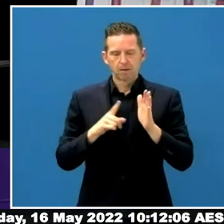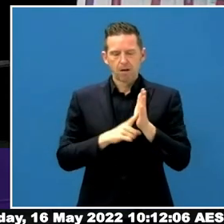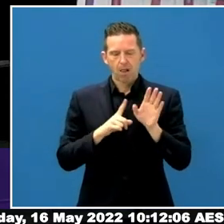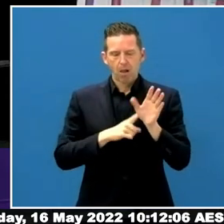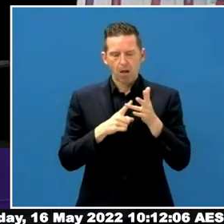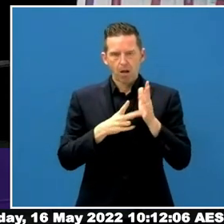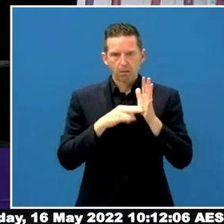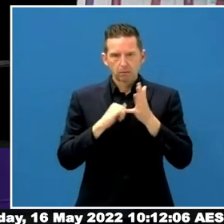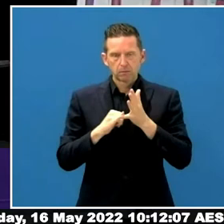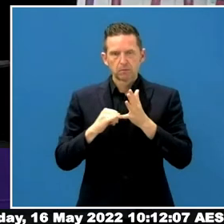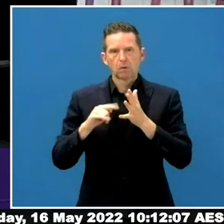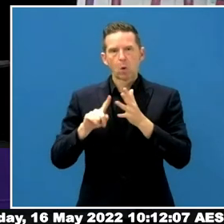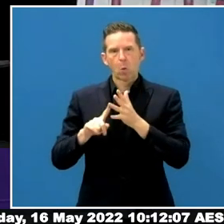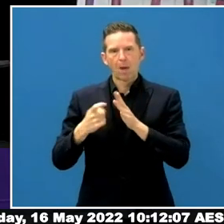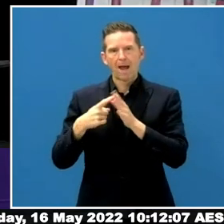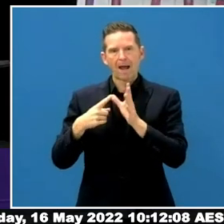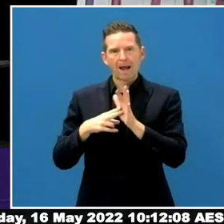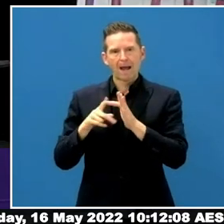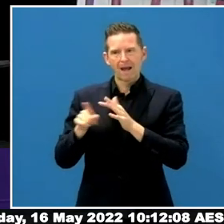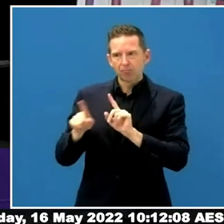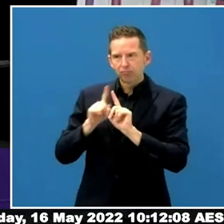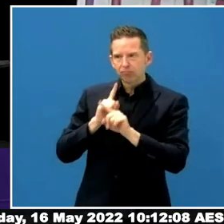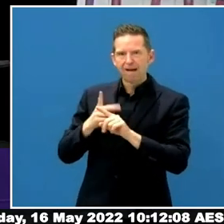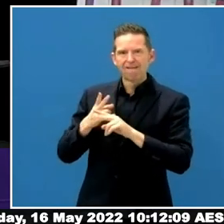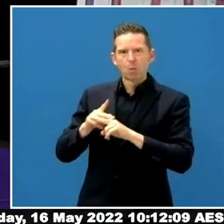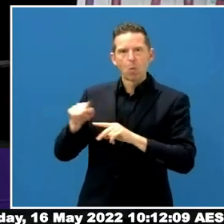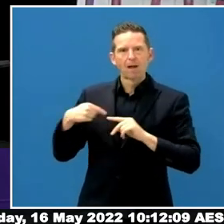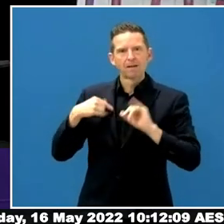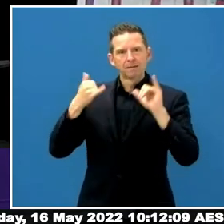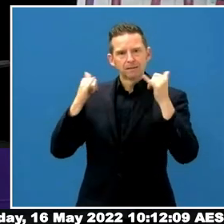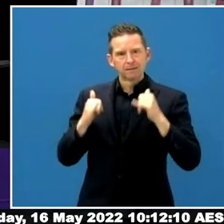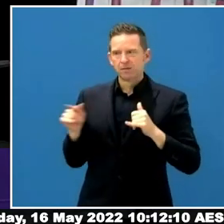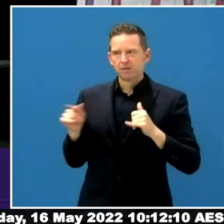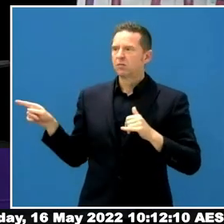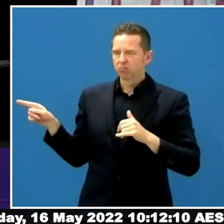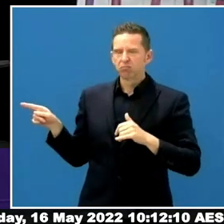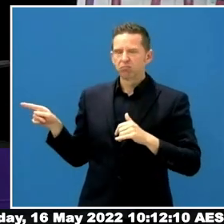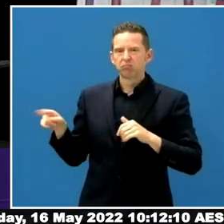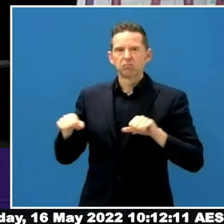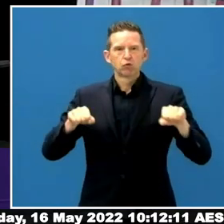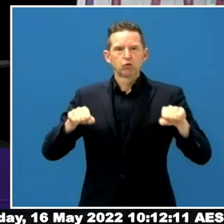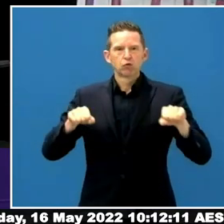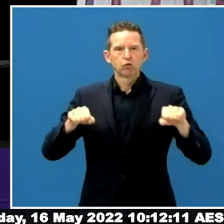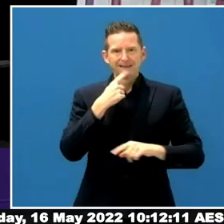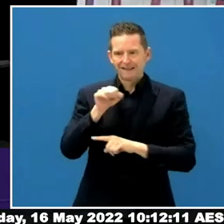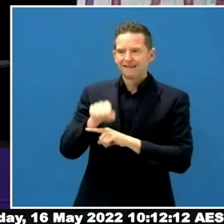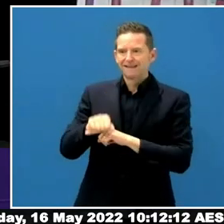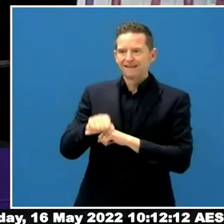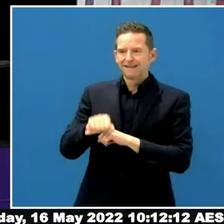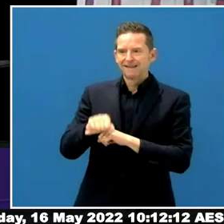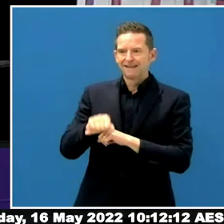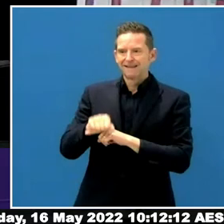I think leave has been granted to Afford to appear at the hearing, so that leave has been granted to you. MR WATSON: Thank you.